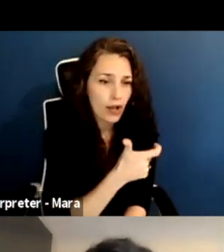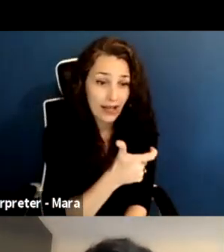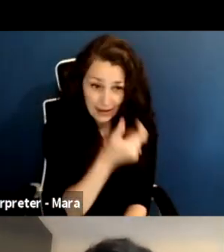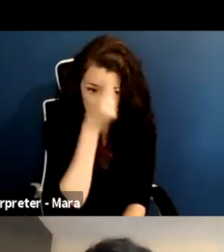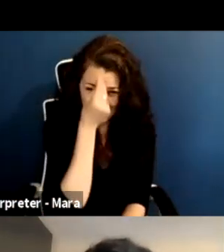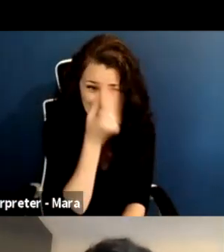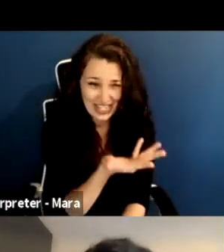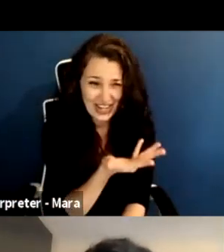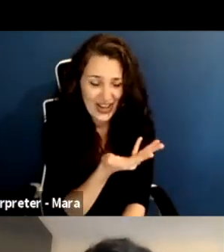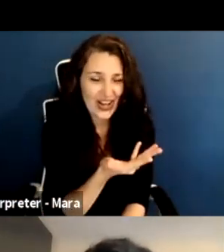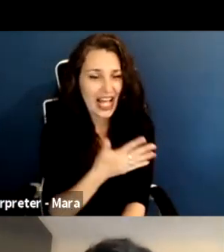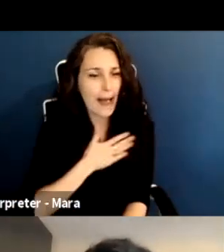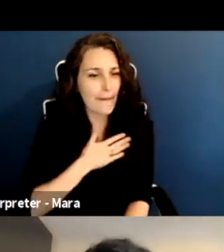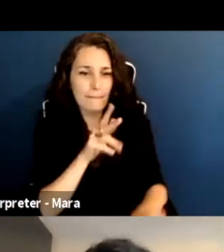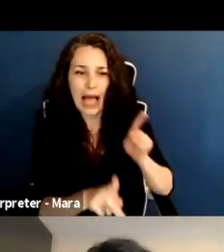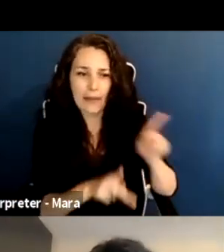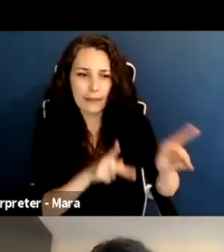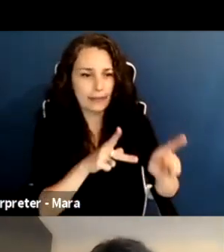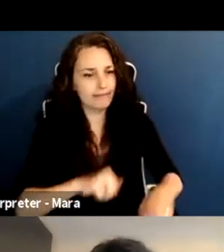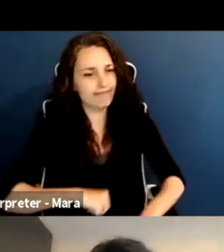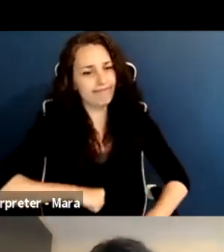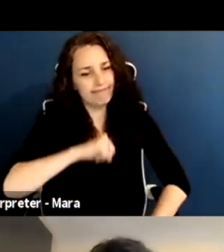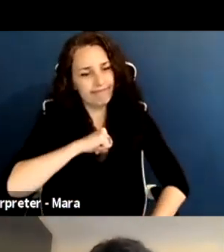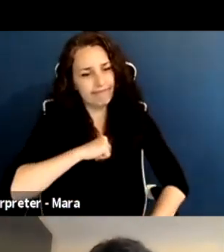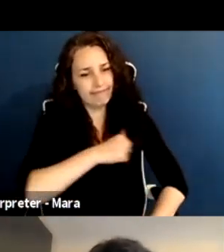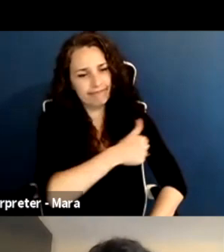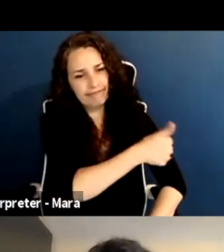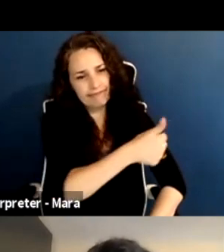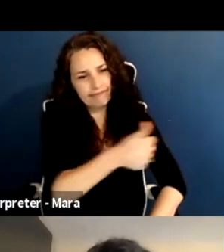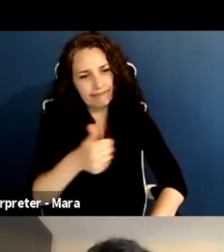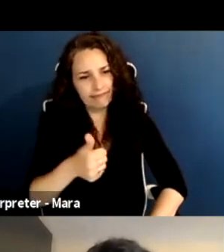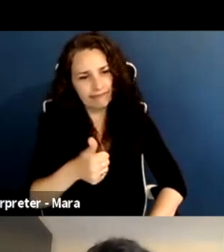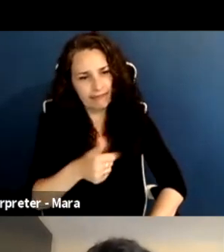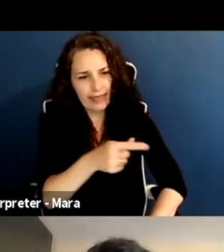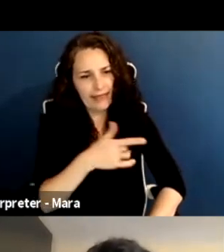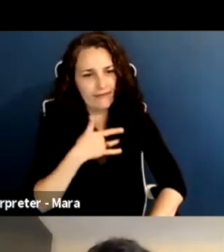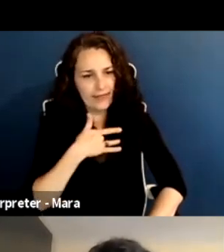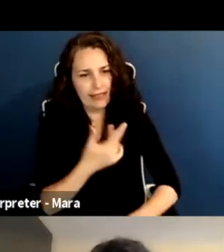My people are proud, they feel loved and respected